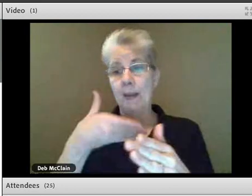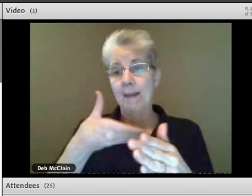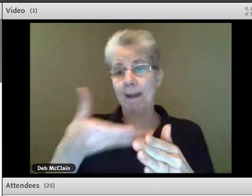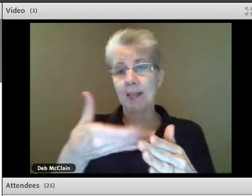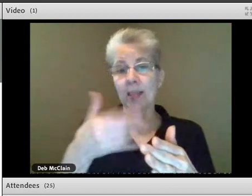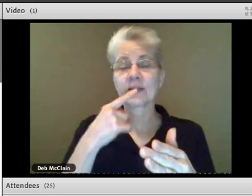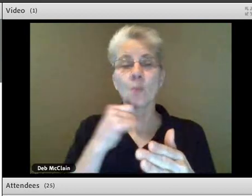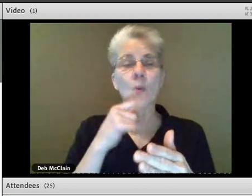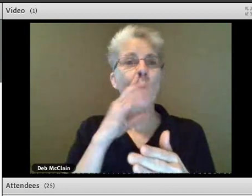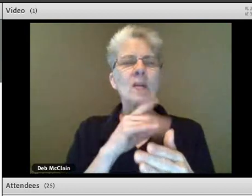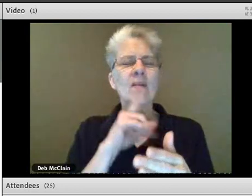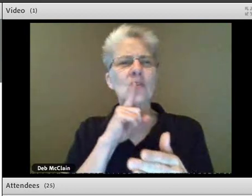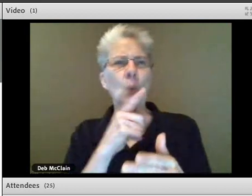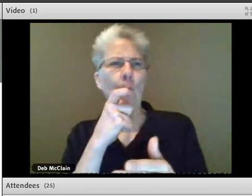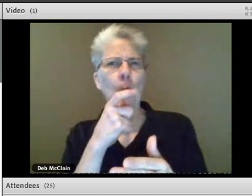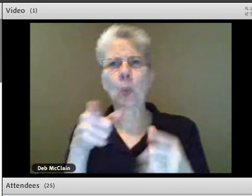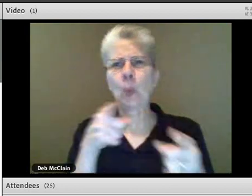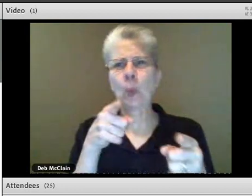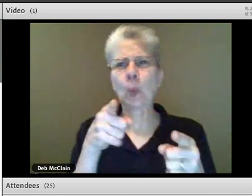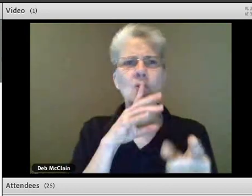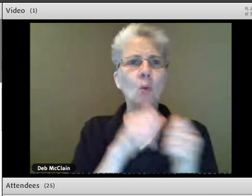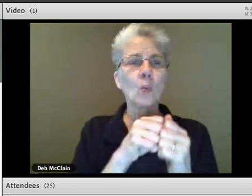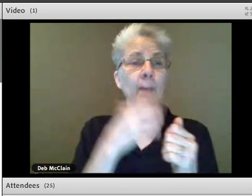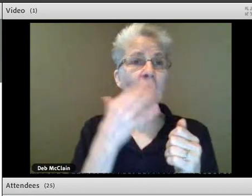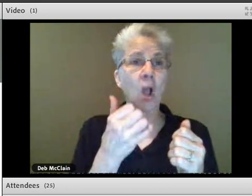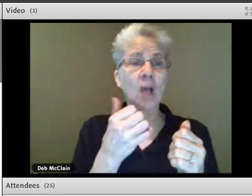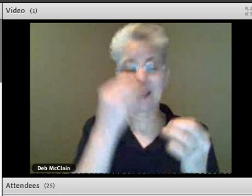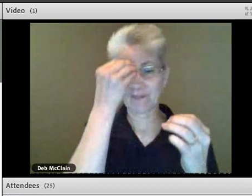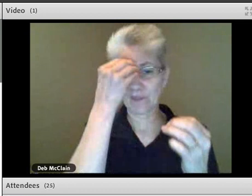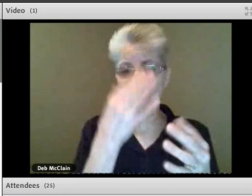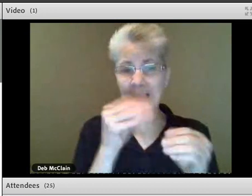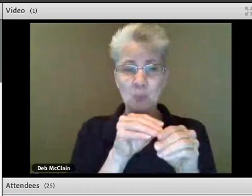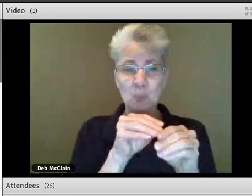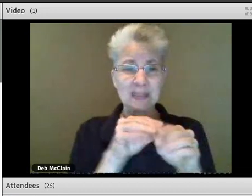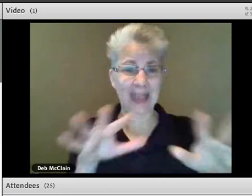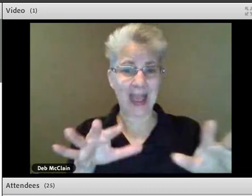we were never for sure who they needed to talk to because the information was scattered.